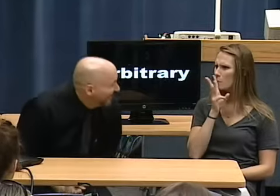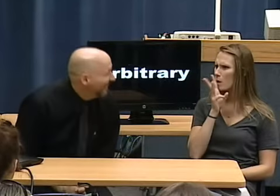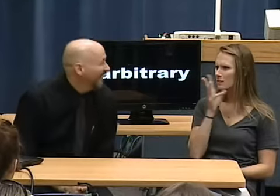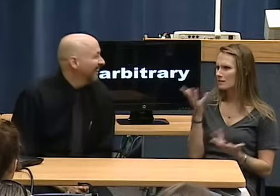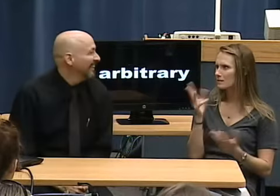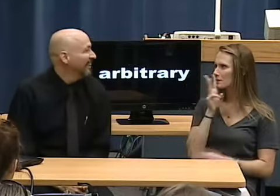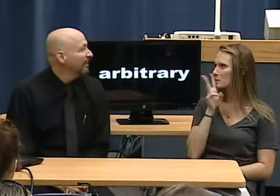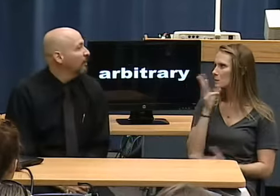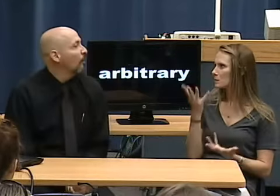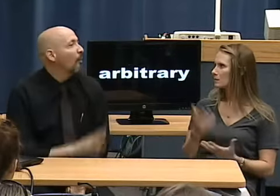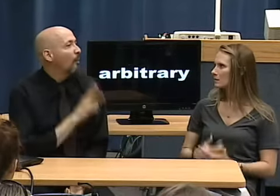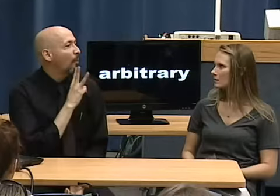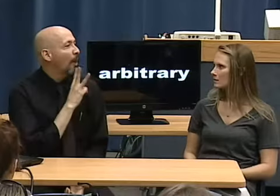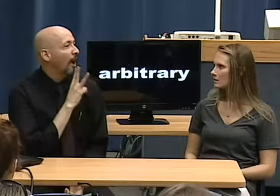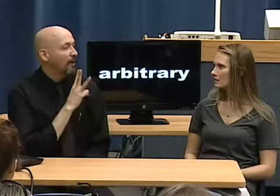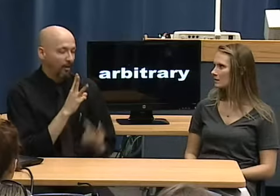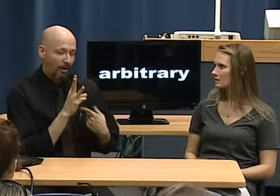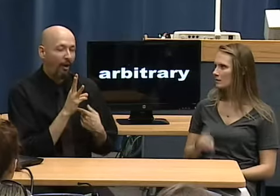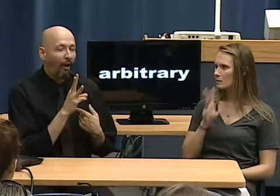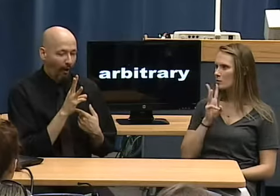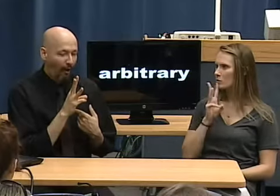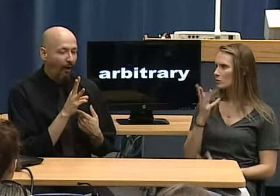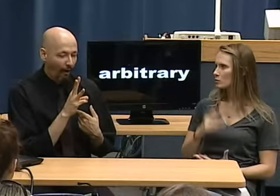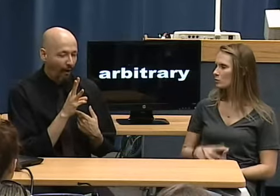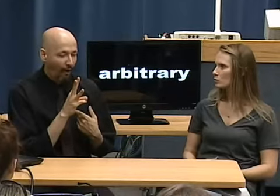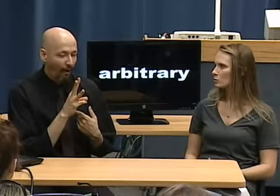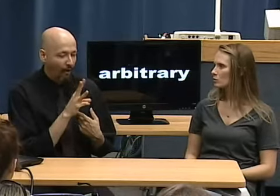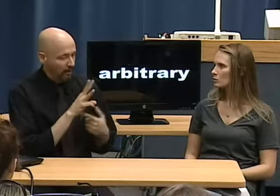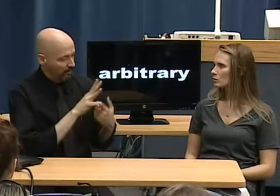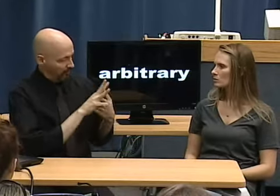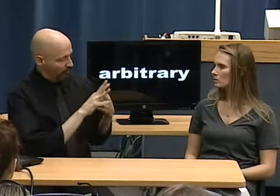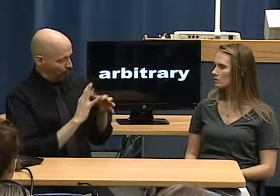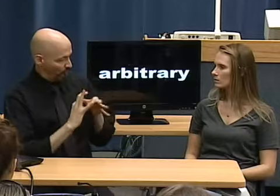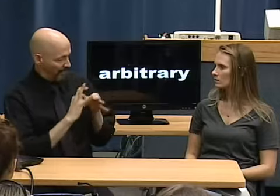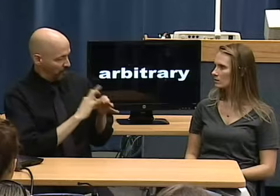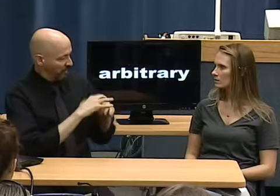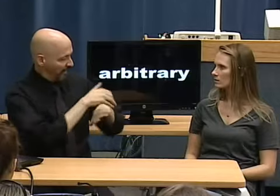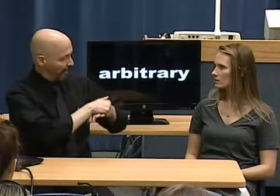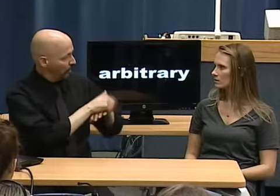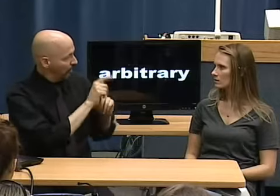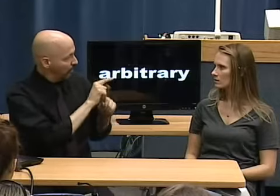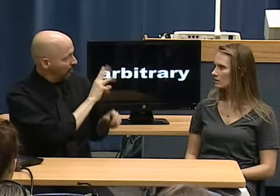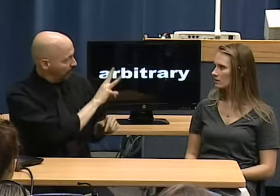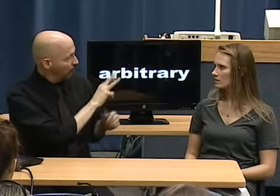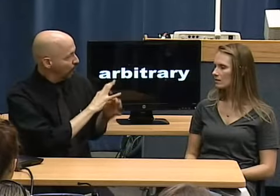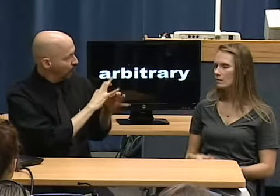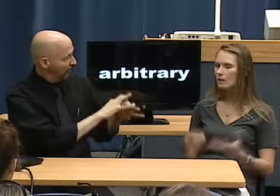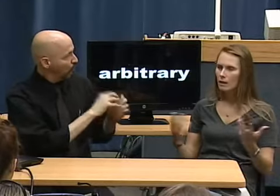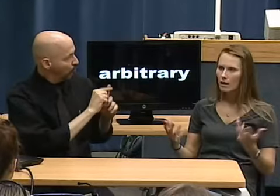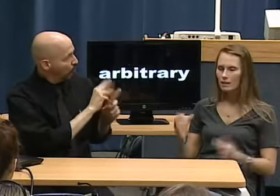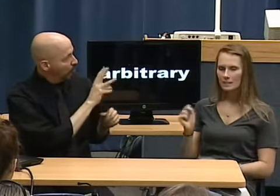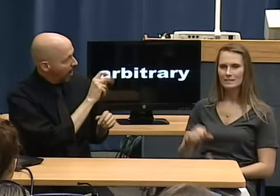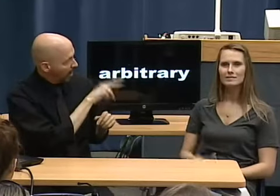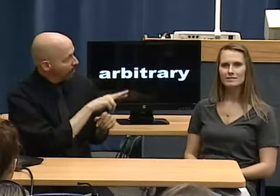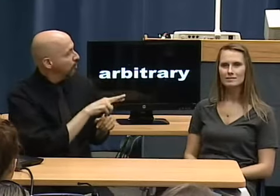What about "water"? "Water" has the "W" and so is connected to the English word "water." Yeah.